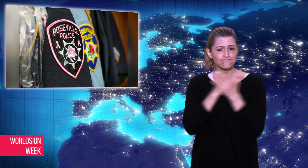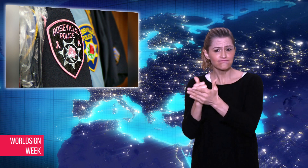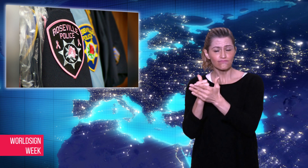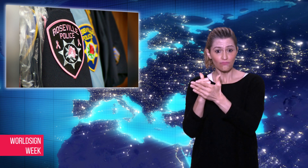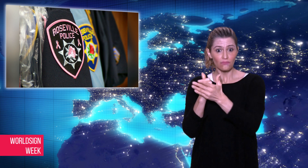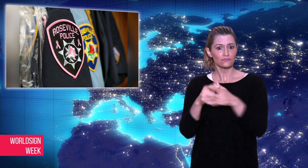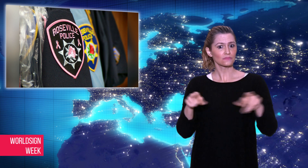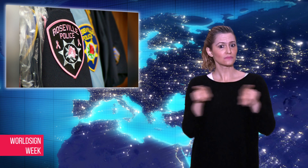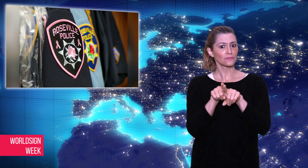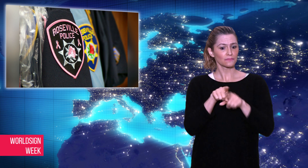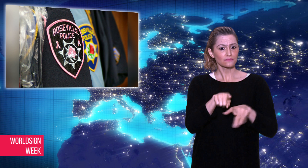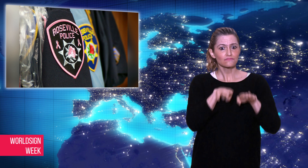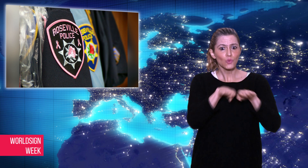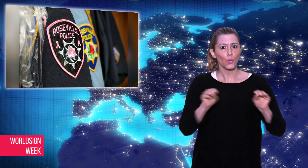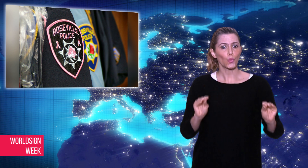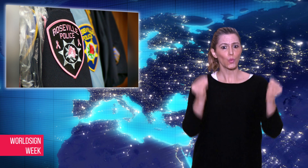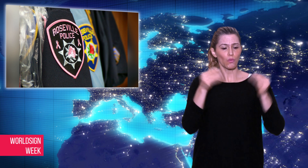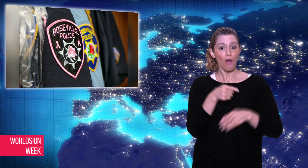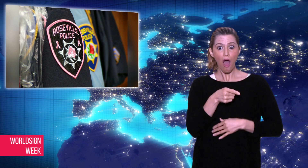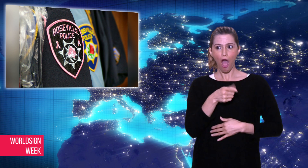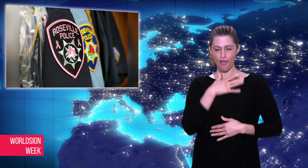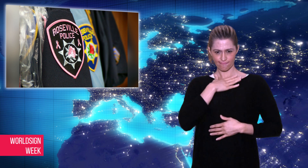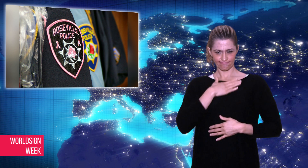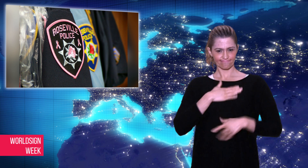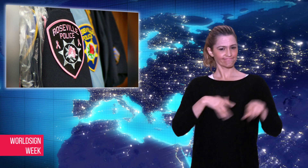effort to find her.